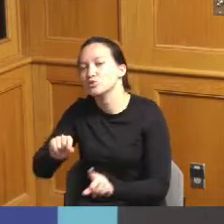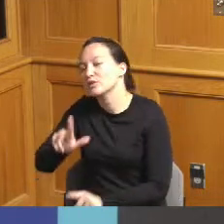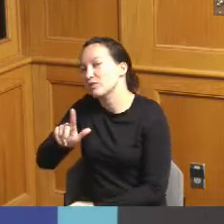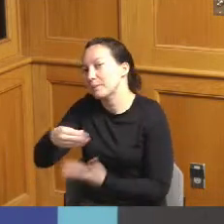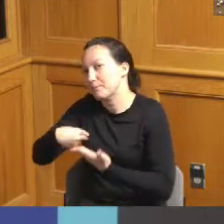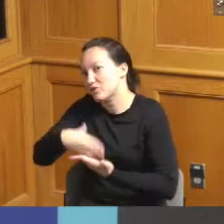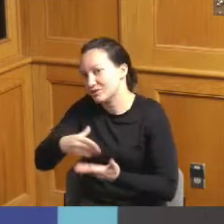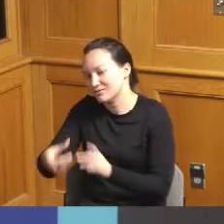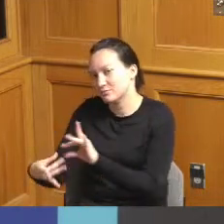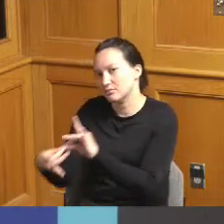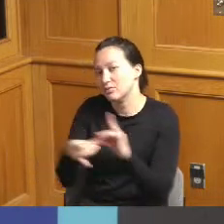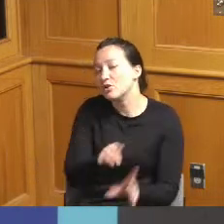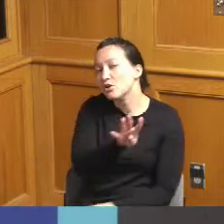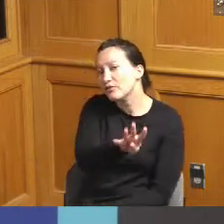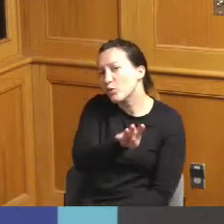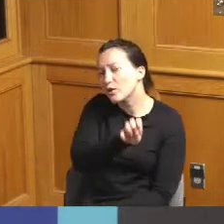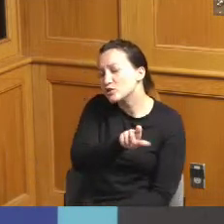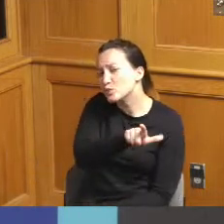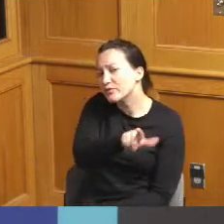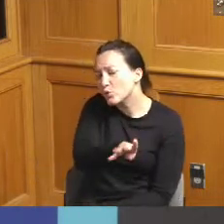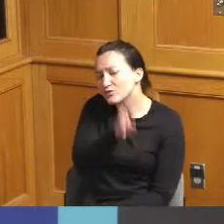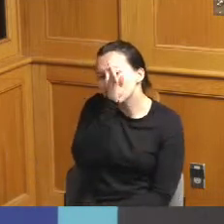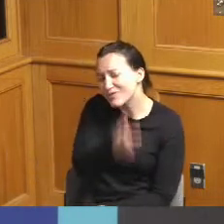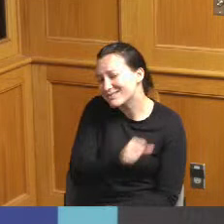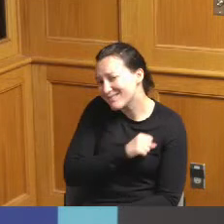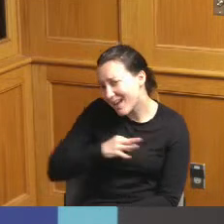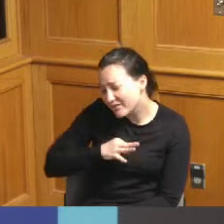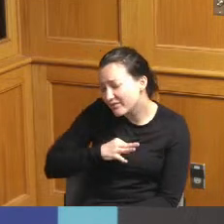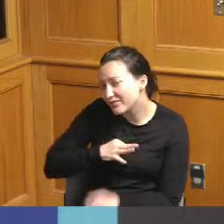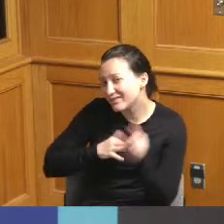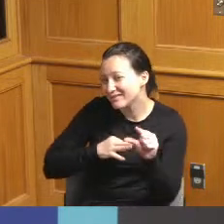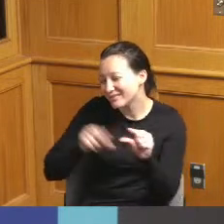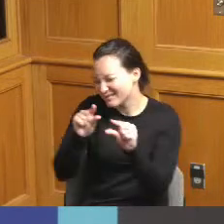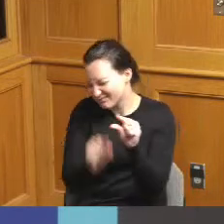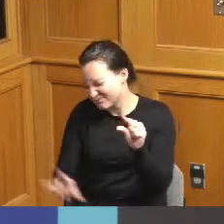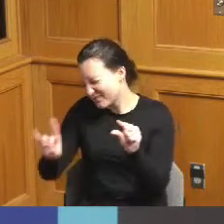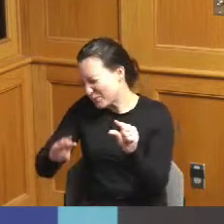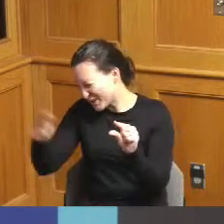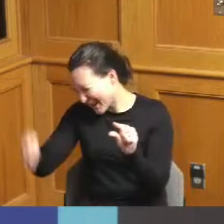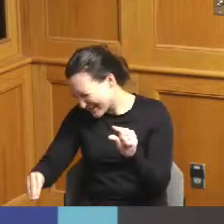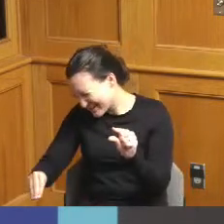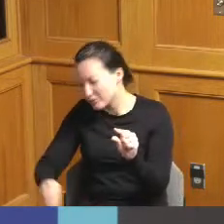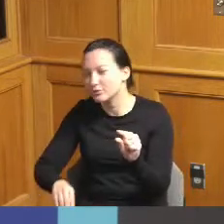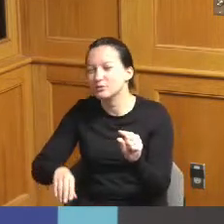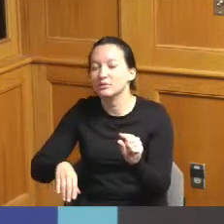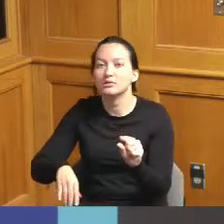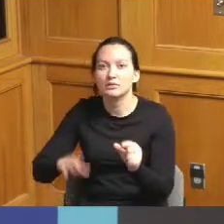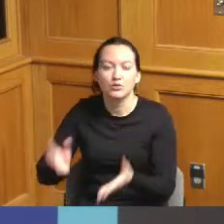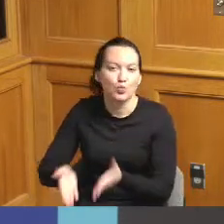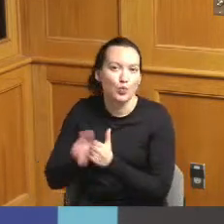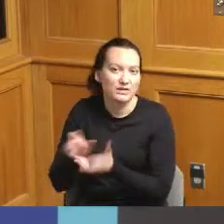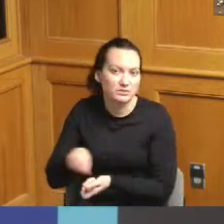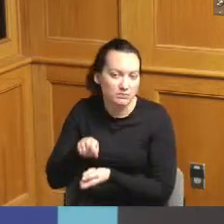are for the 424 direct staff eight percent of that 20 23 budget request is for other County